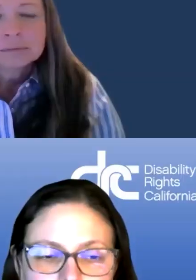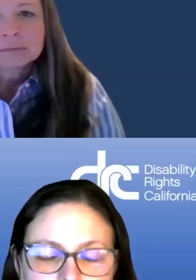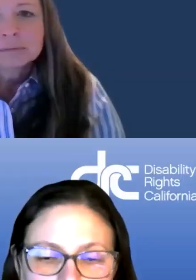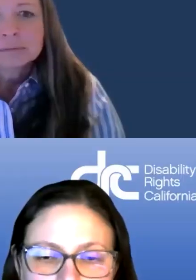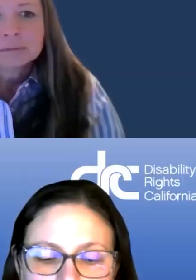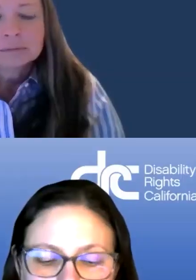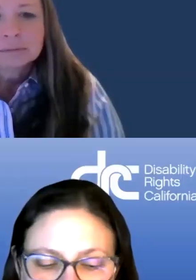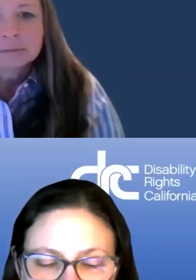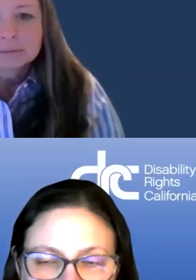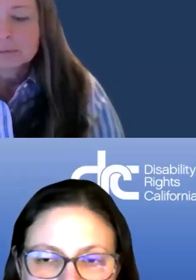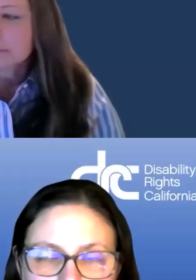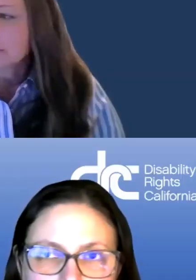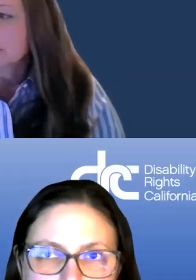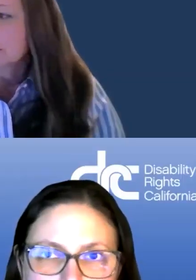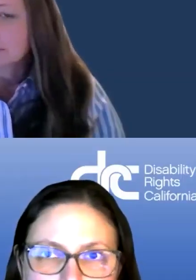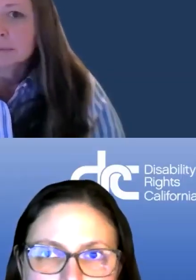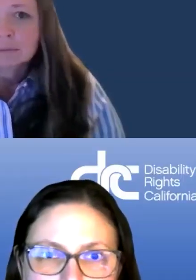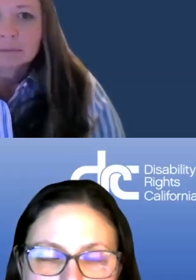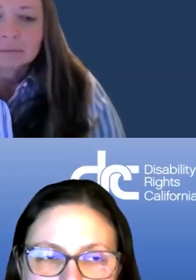if you would like to sign.